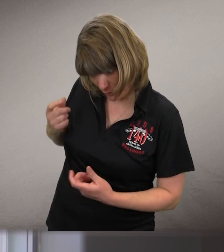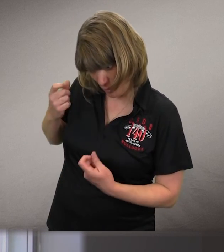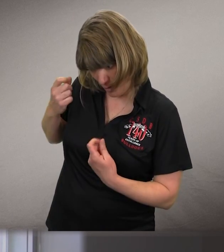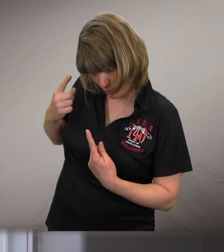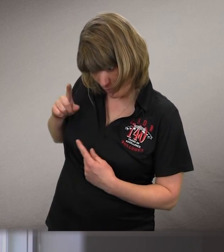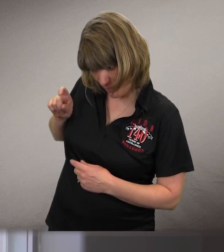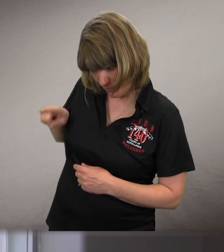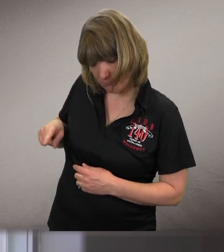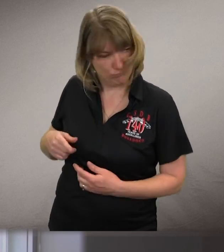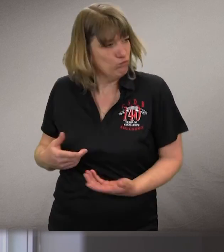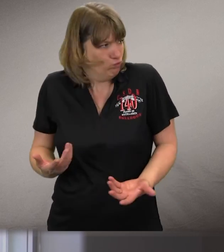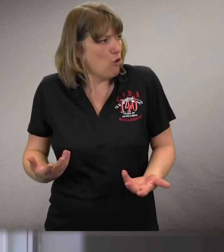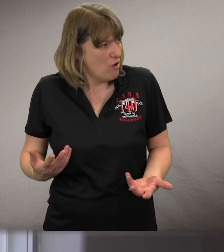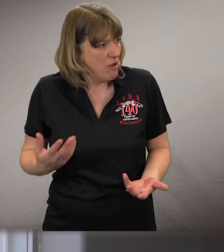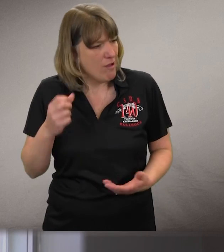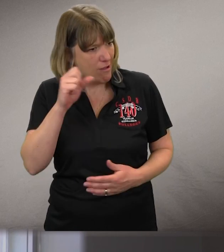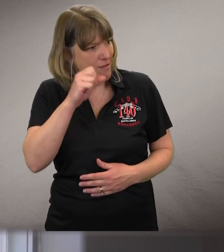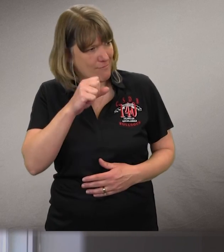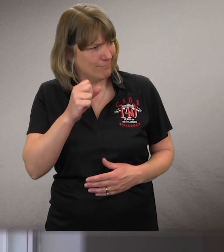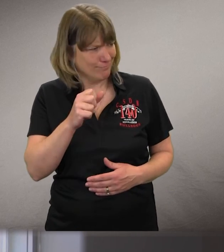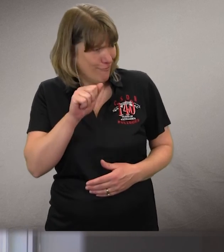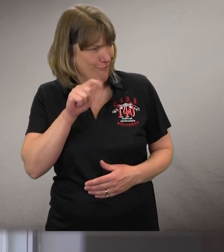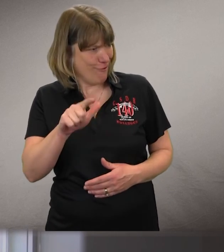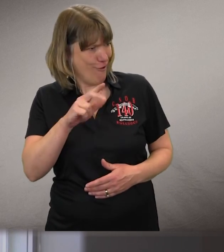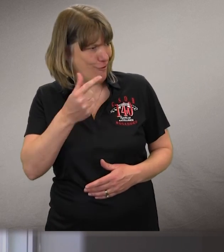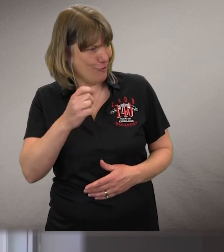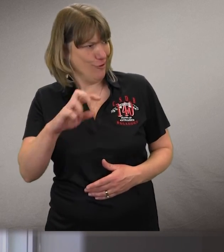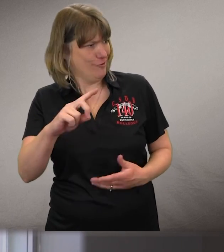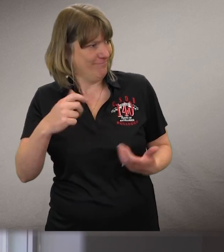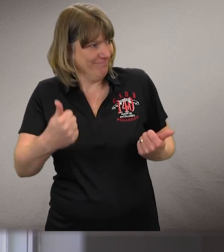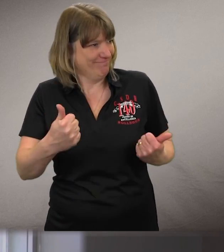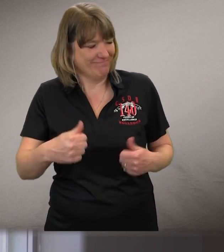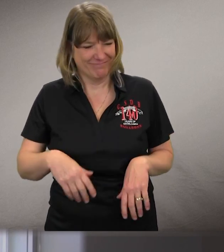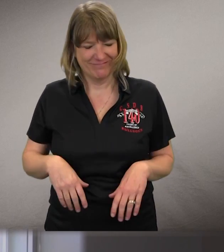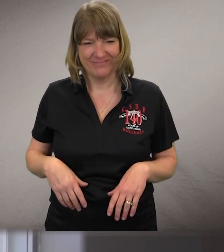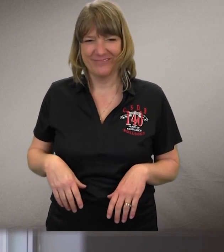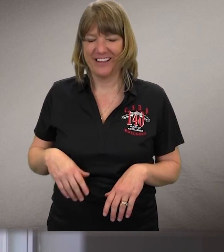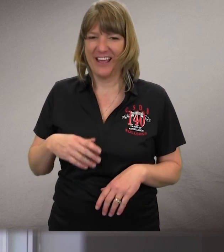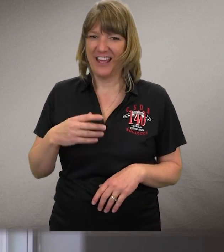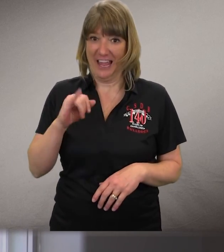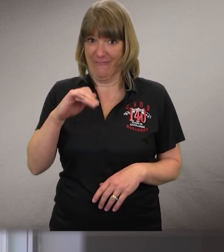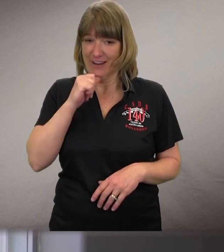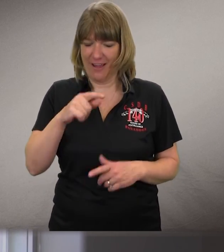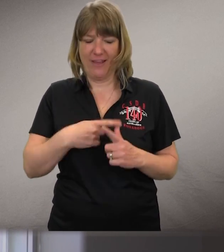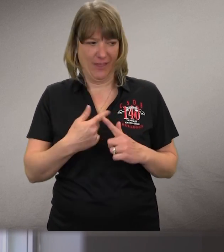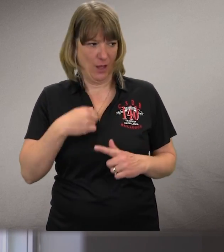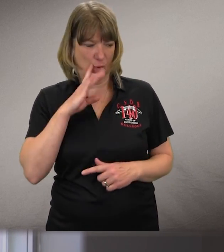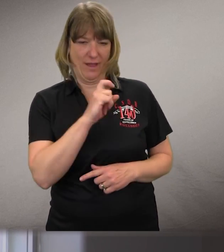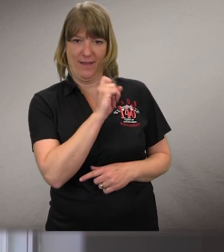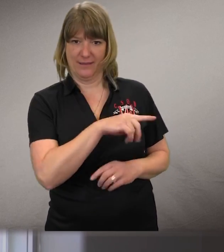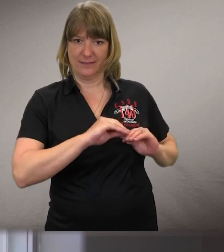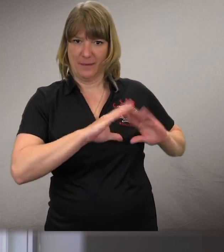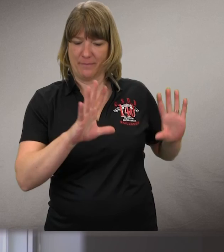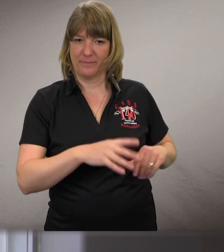Did you understand that?" I'll be like, "Oh yeah, yeah. It's all good." And if I didn't, then I'll ask them.